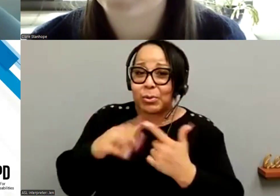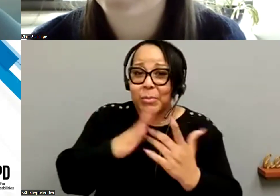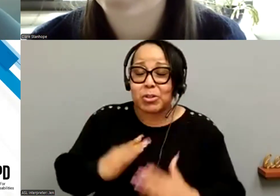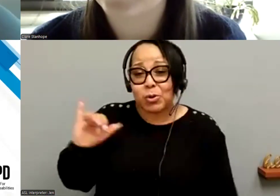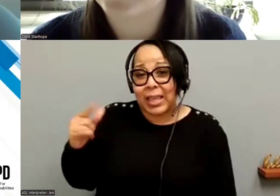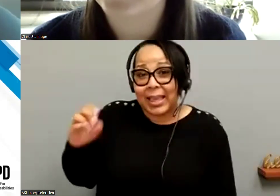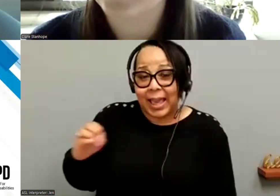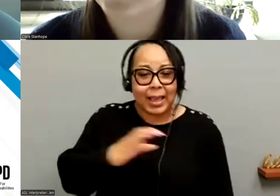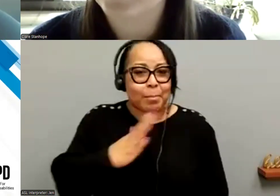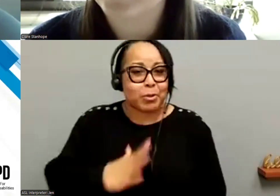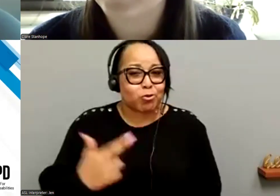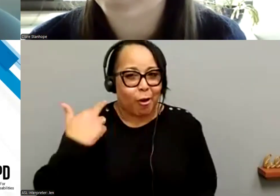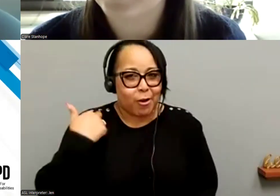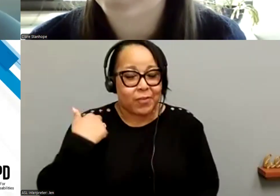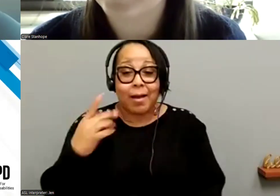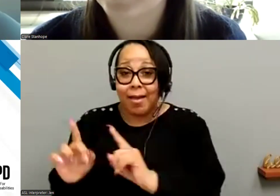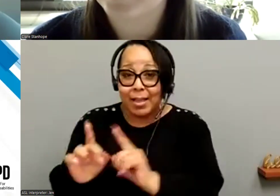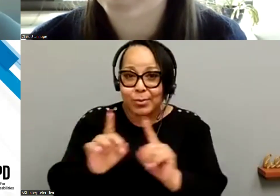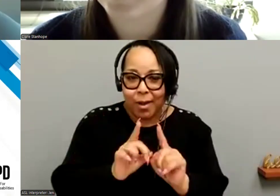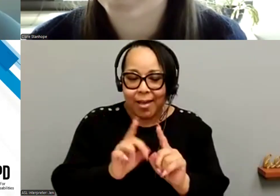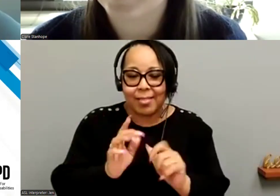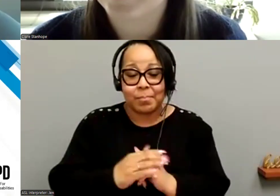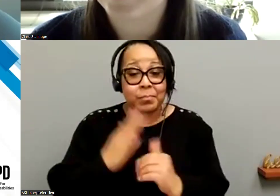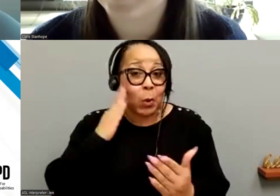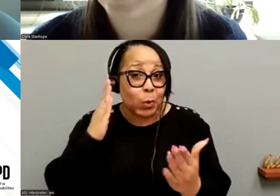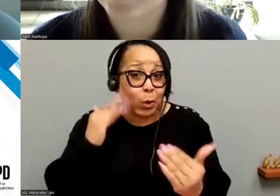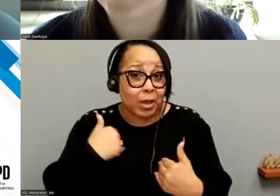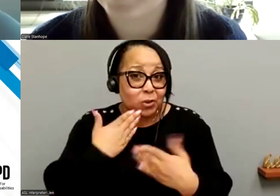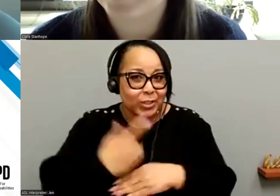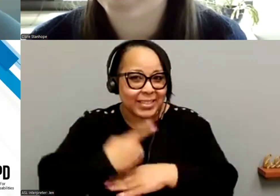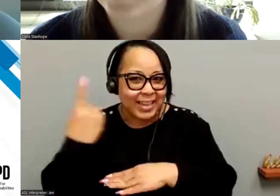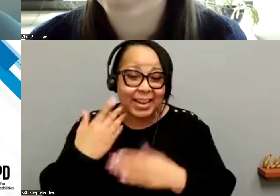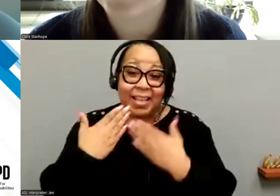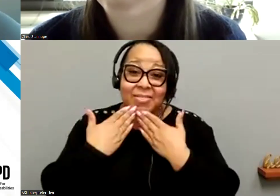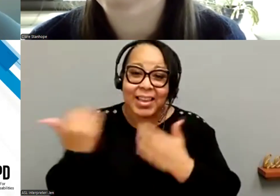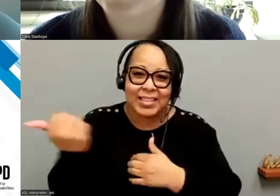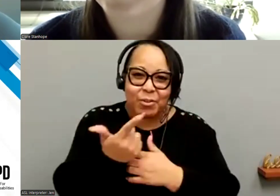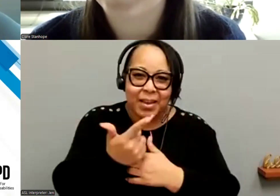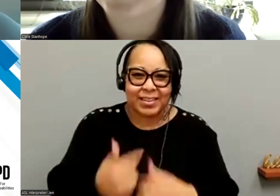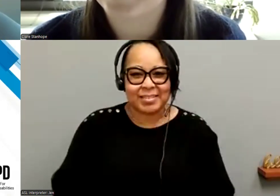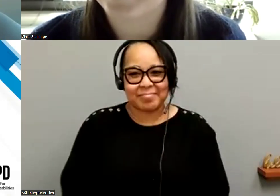13:39:42 Commissioner Arfa as well, we hope you have a good day. Thanks everybody.